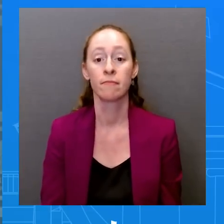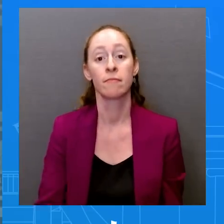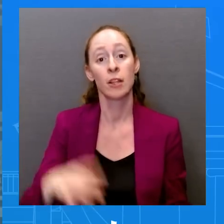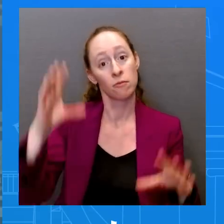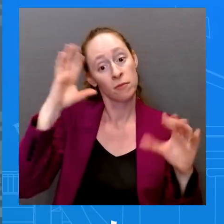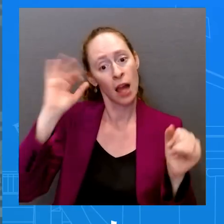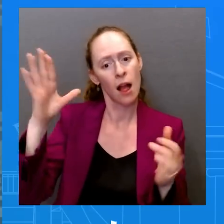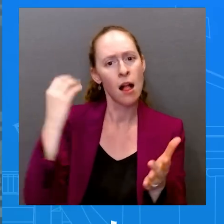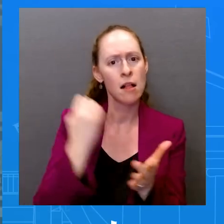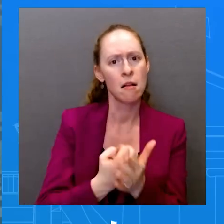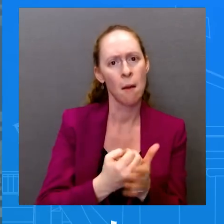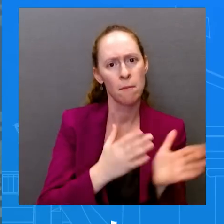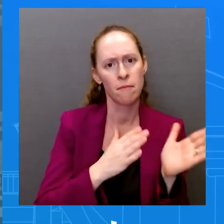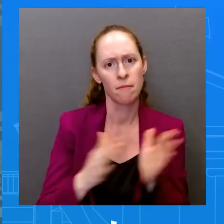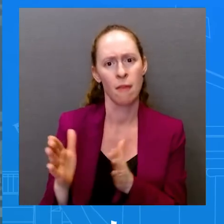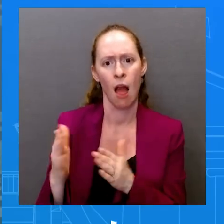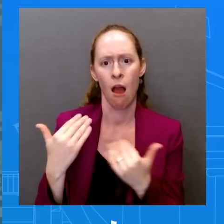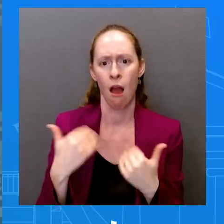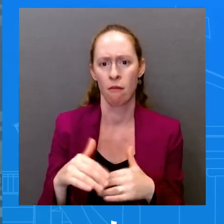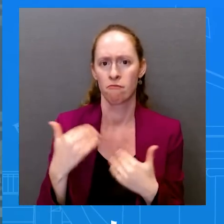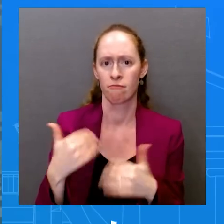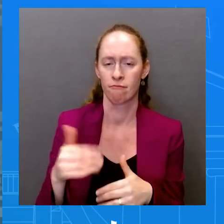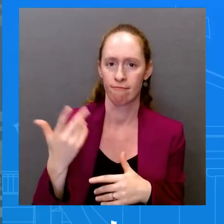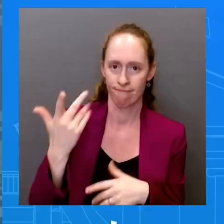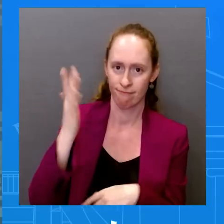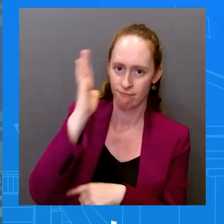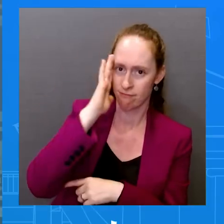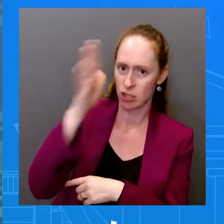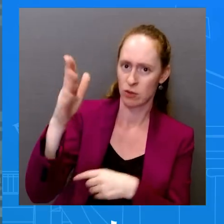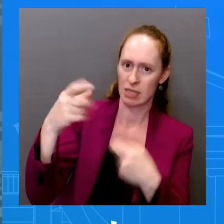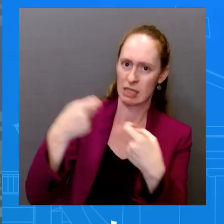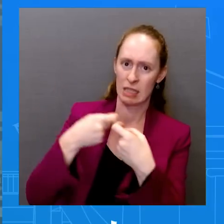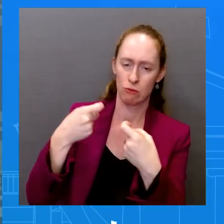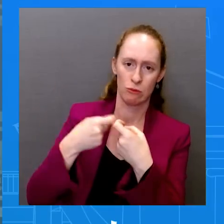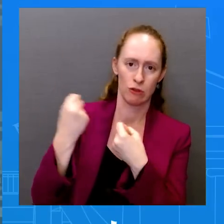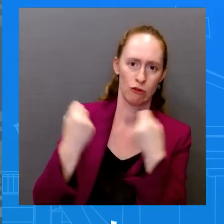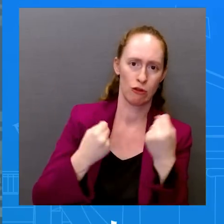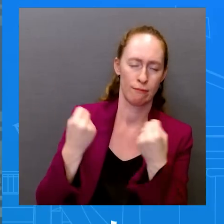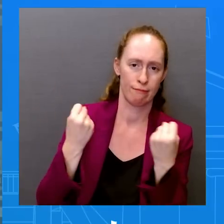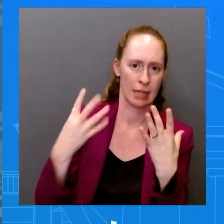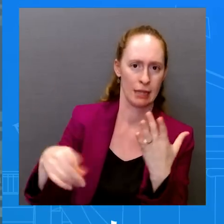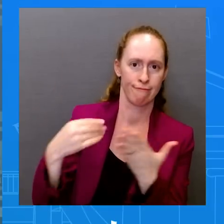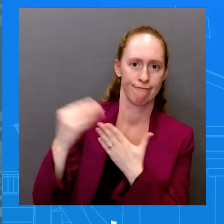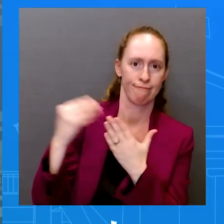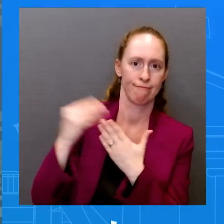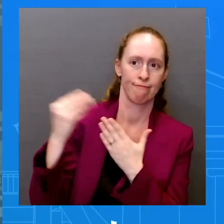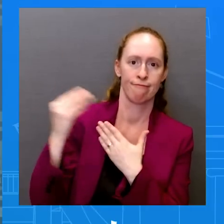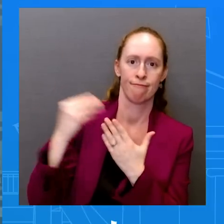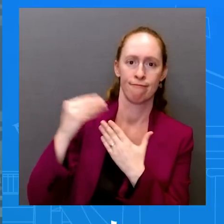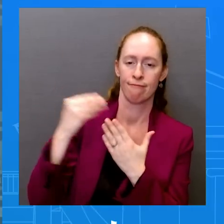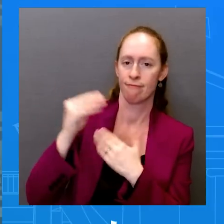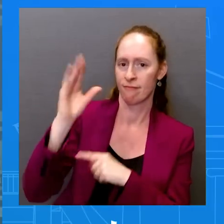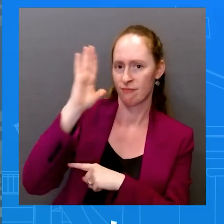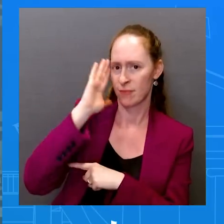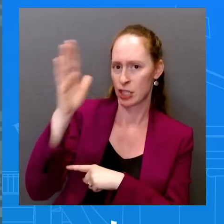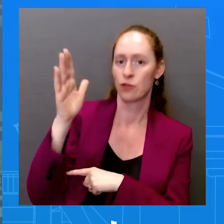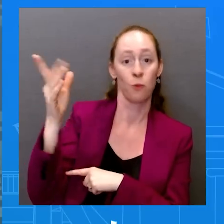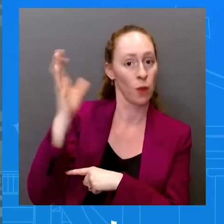and you can expect him to talk about that and more in Detroit. Under President Biden, the private sector has invested over $100 billion